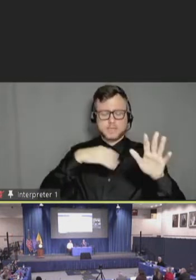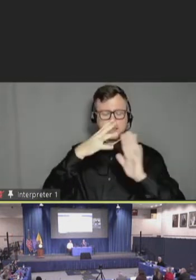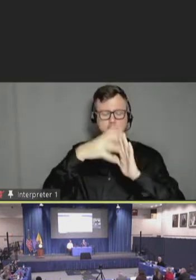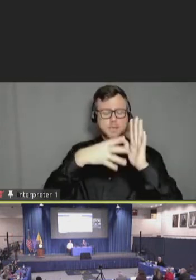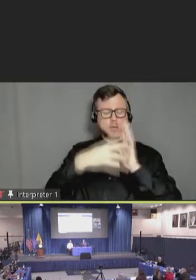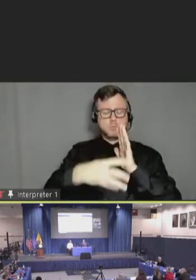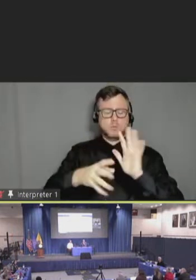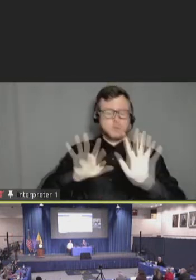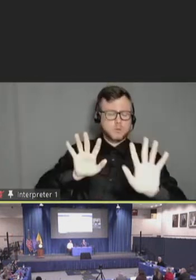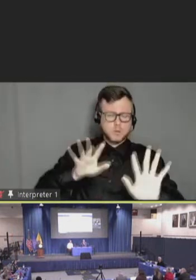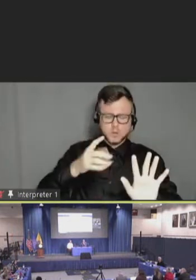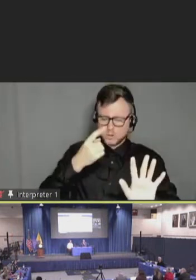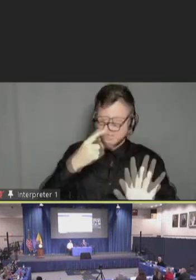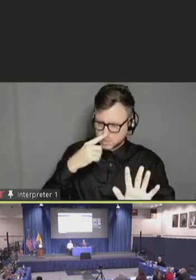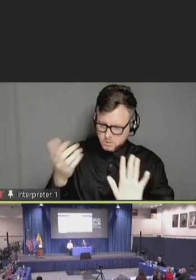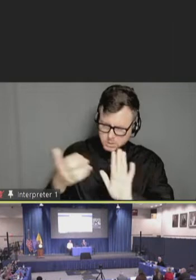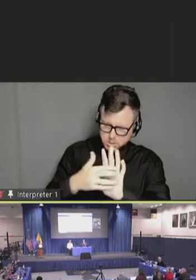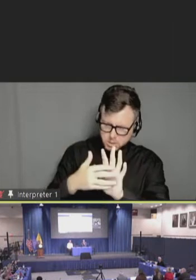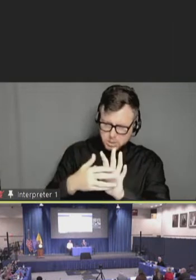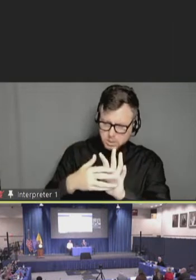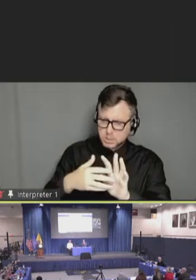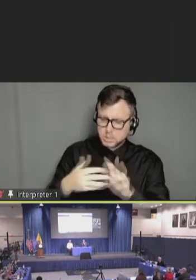Robert Hopkins: Of course.